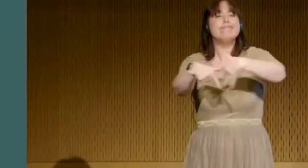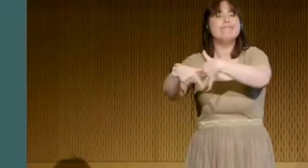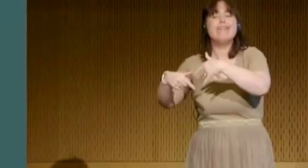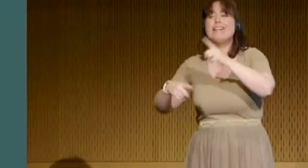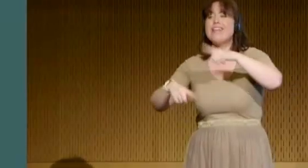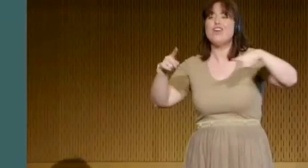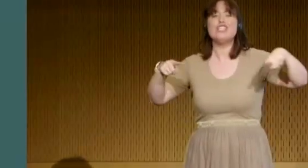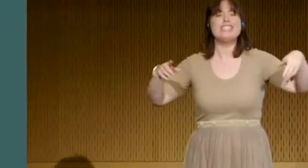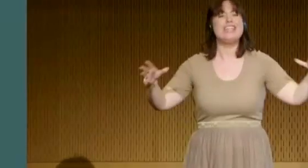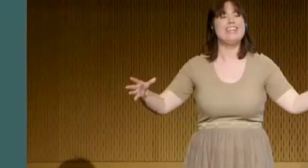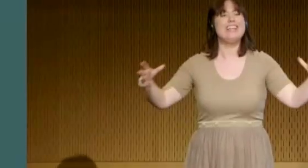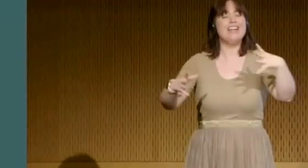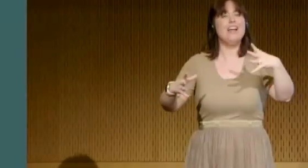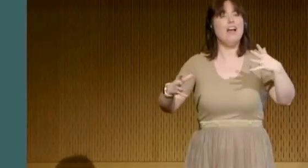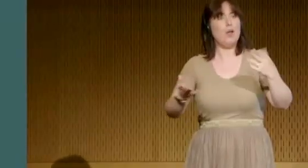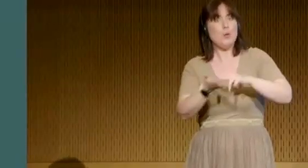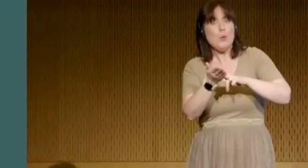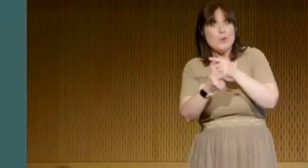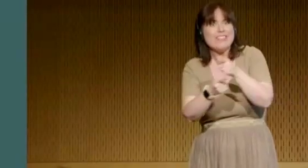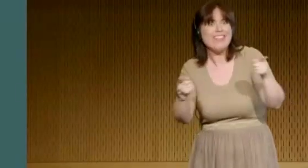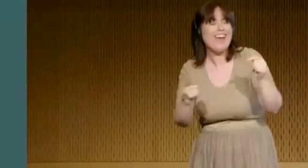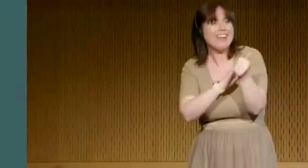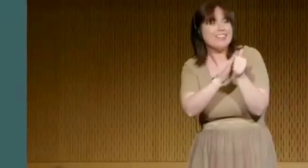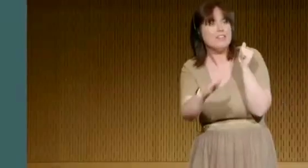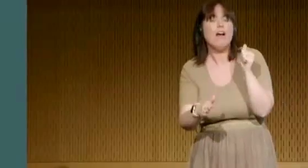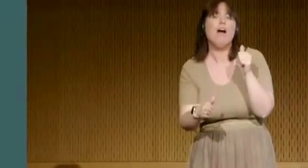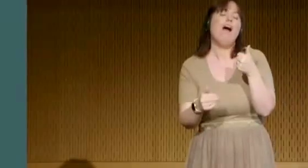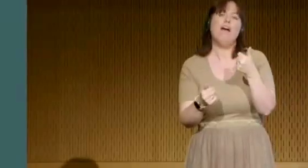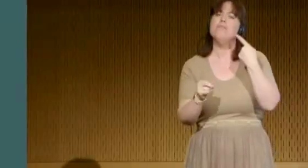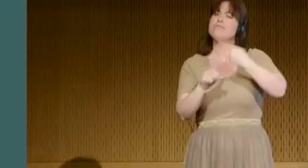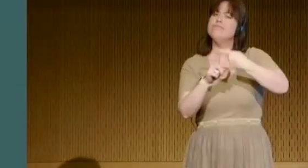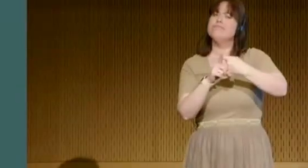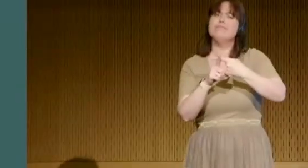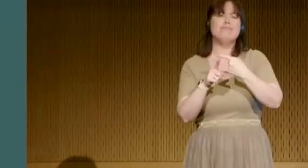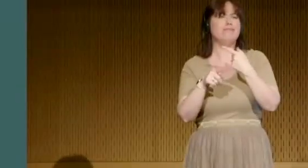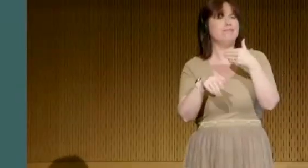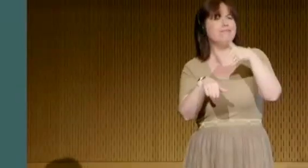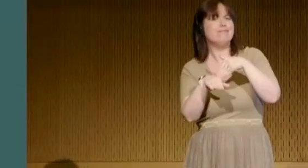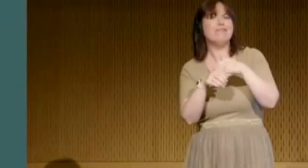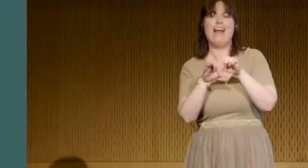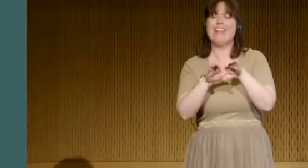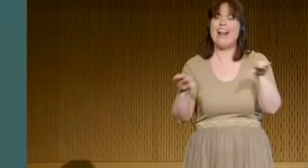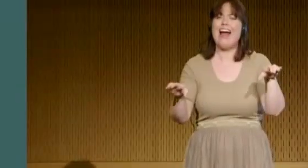classroom both for the international students and the native English speakers, the Irish students,